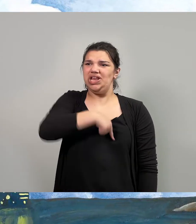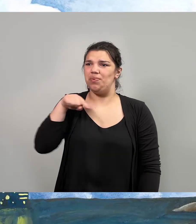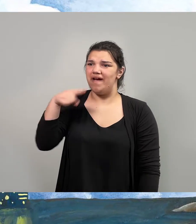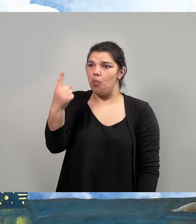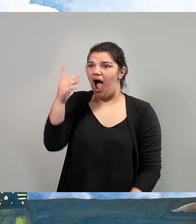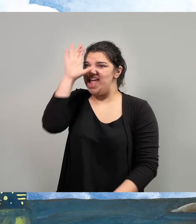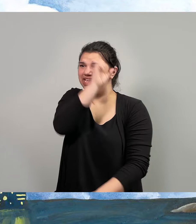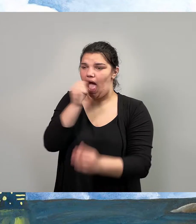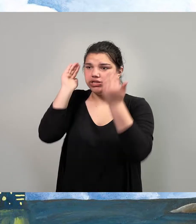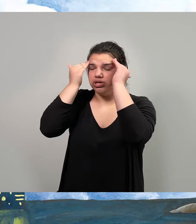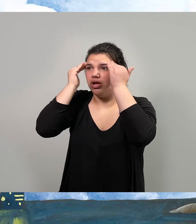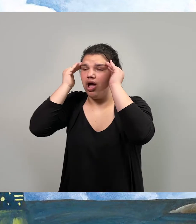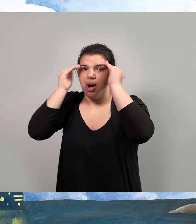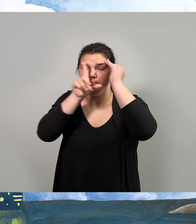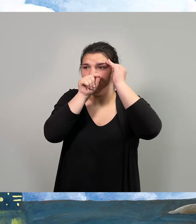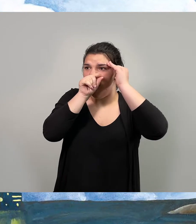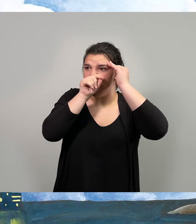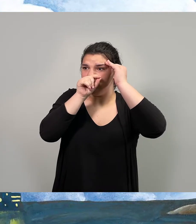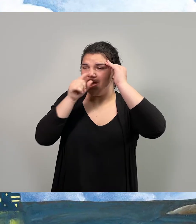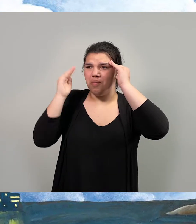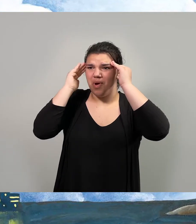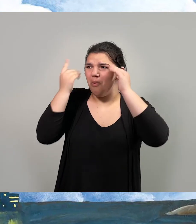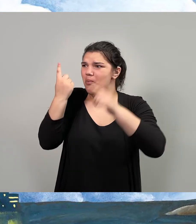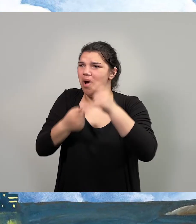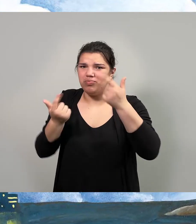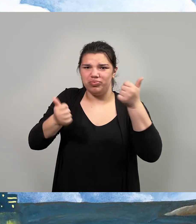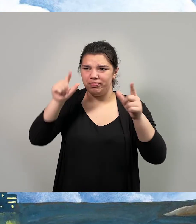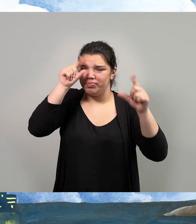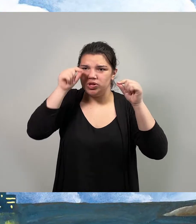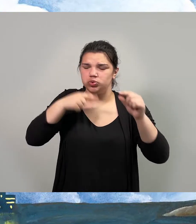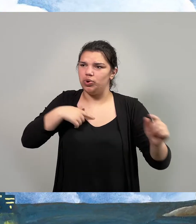"We only have one guess," fretted parrot Polly. "Which blink shall we choose ?"